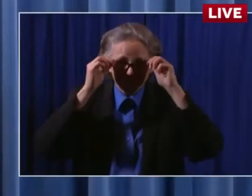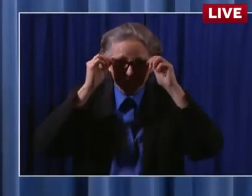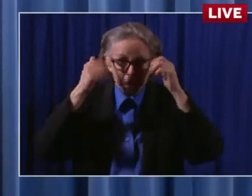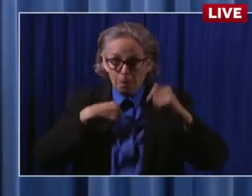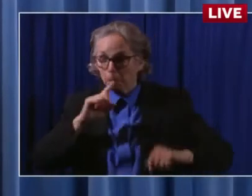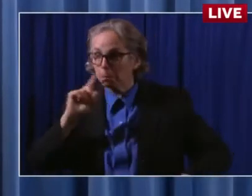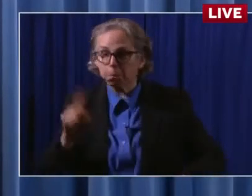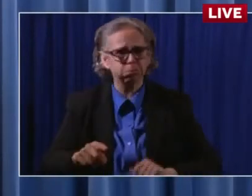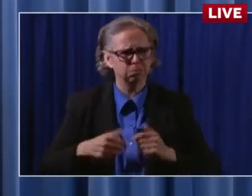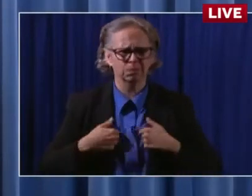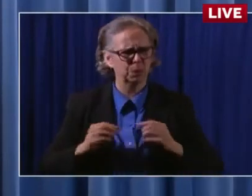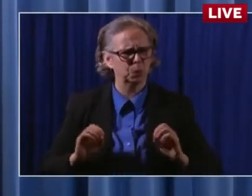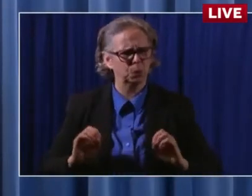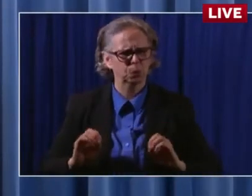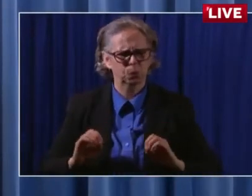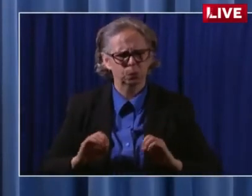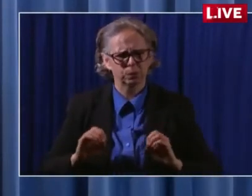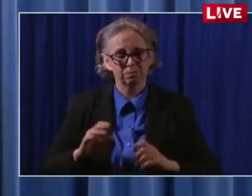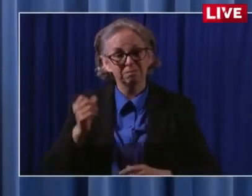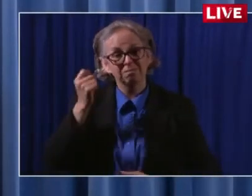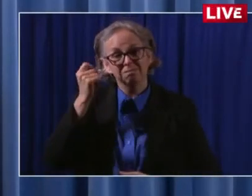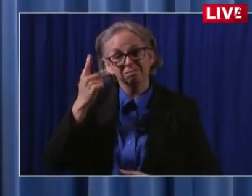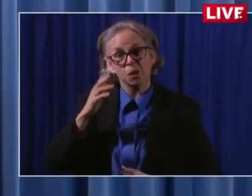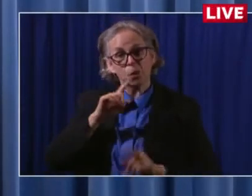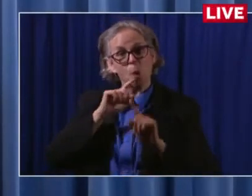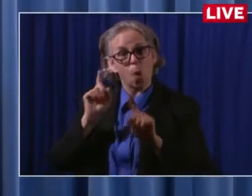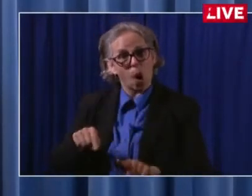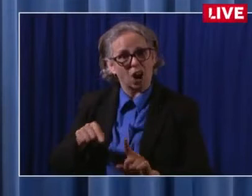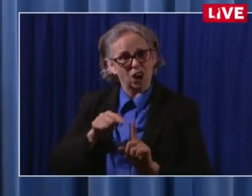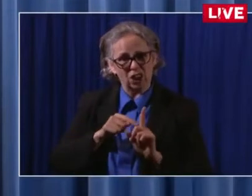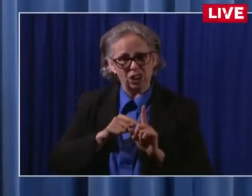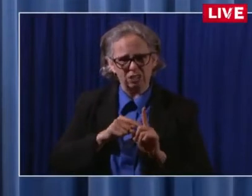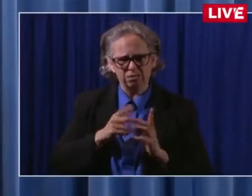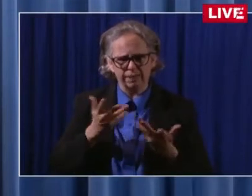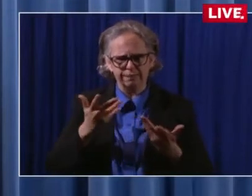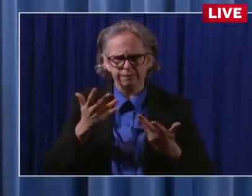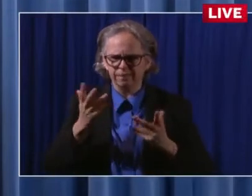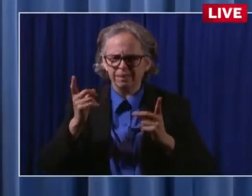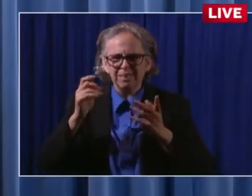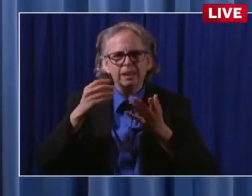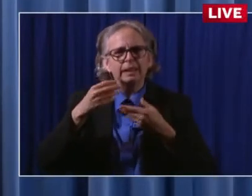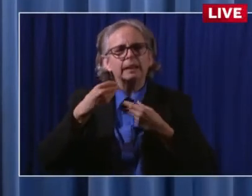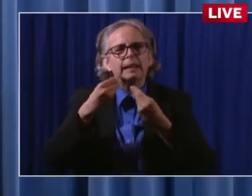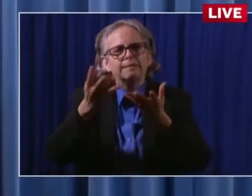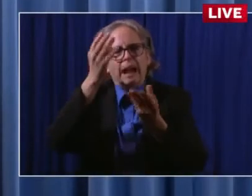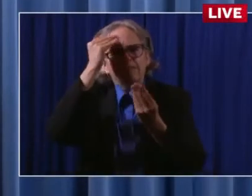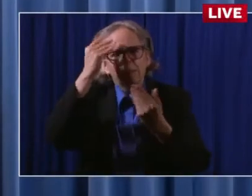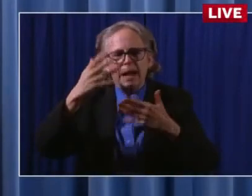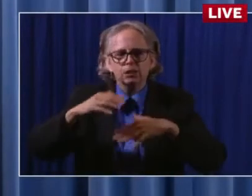I SAY, LOOK, YOU CAN DO ANYTHING, BUT YOU NEED TO BE CAREFUL.